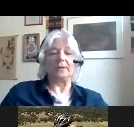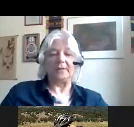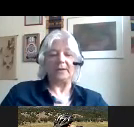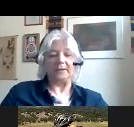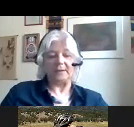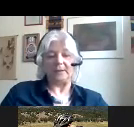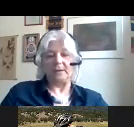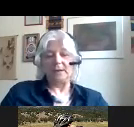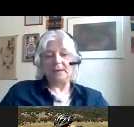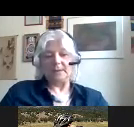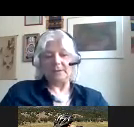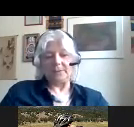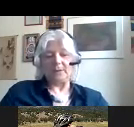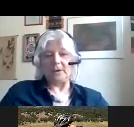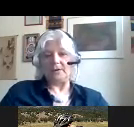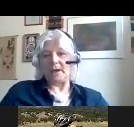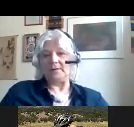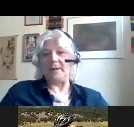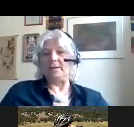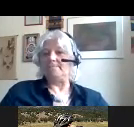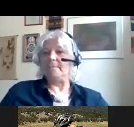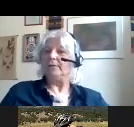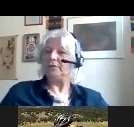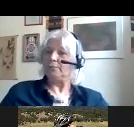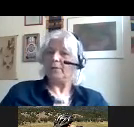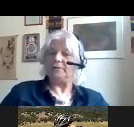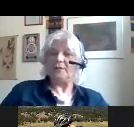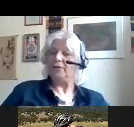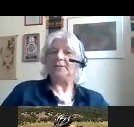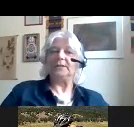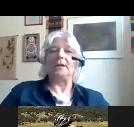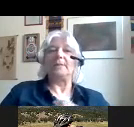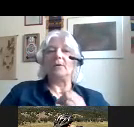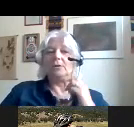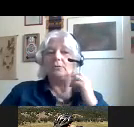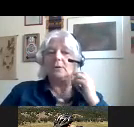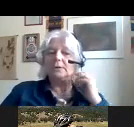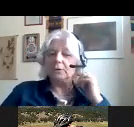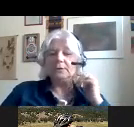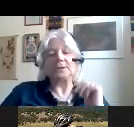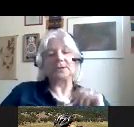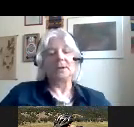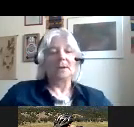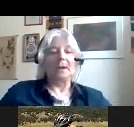These are one of the things that typically are talked about in most presentations that talk about cultural concerns.